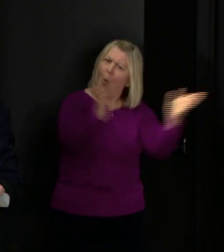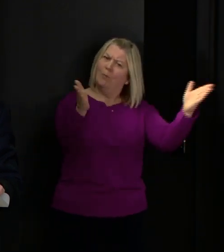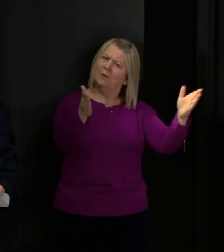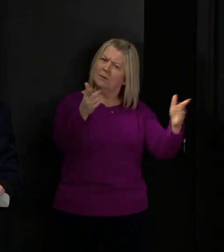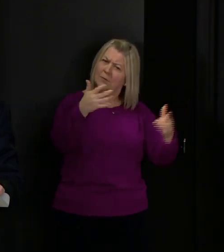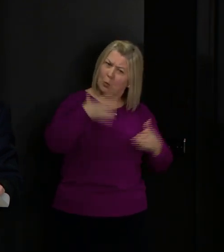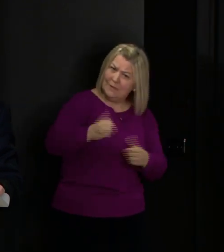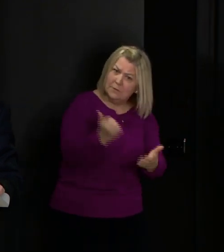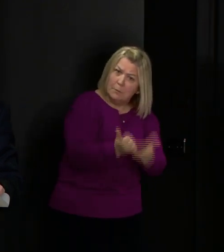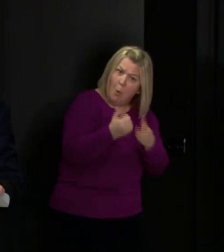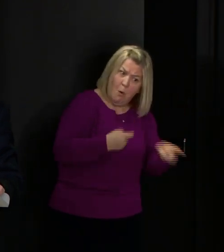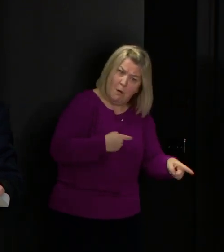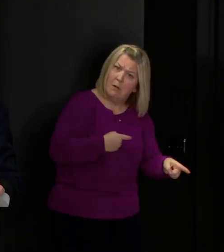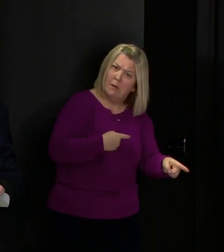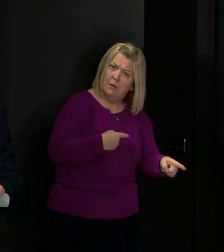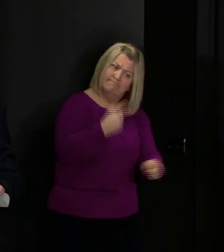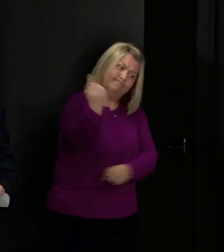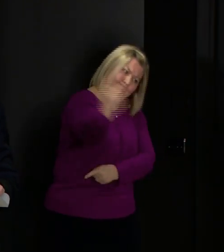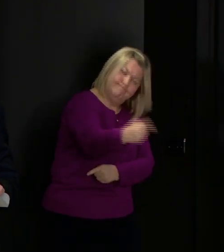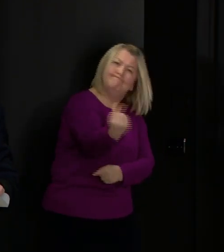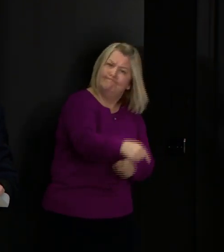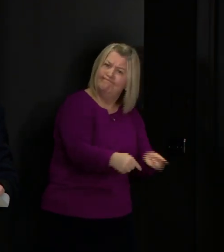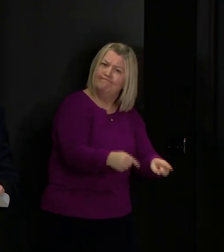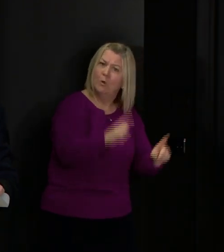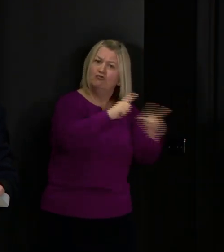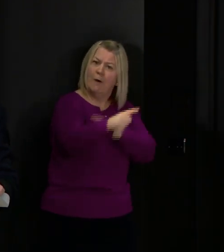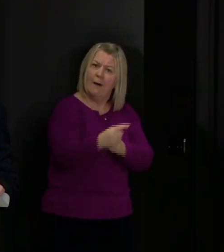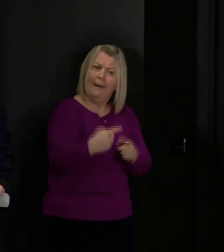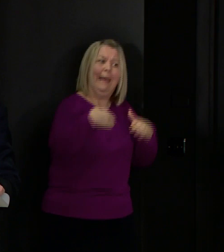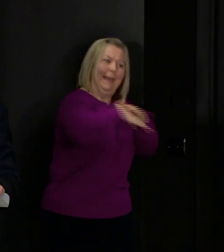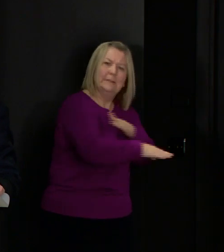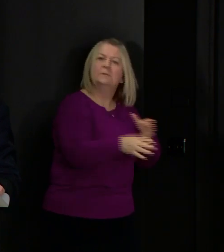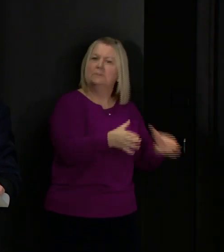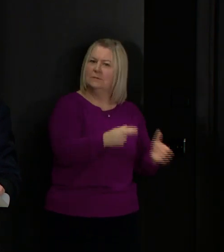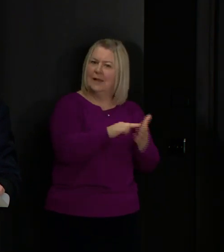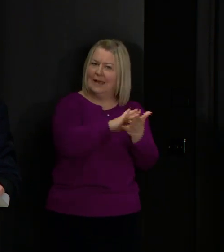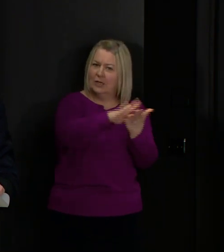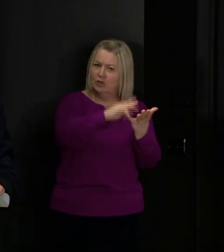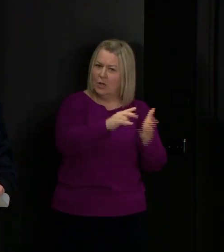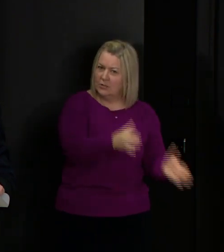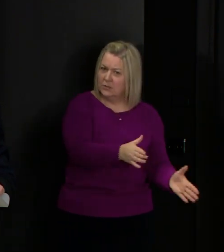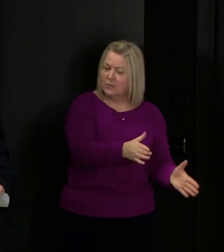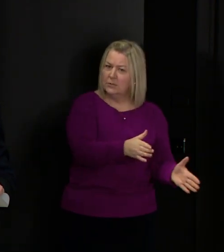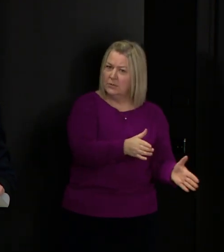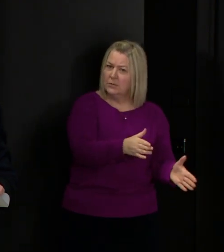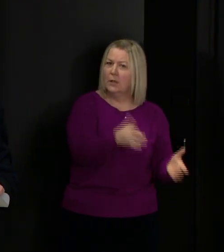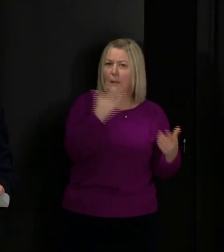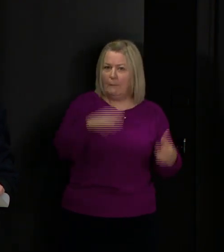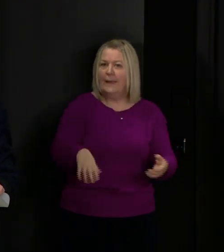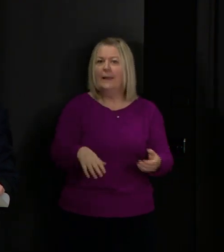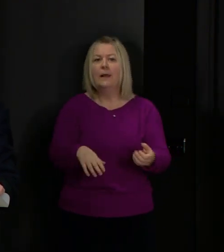it is important that you try to access it. There's been much which has been said around about how we should respond if we have